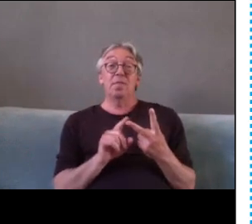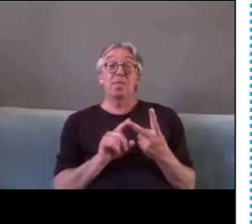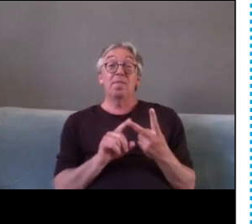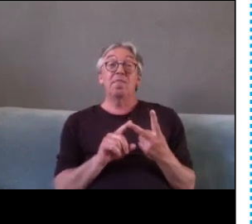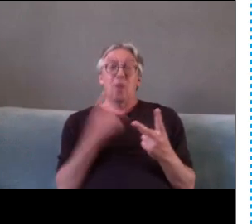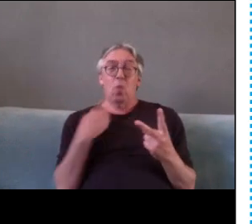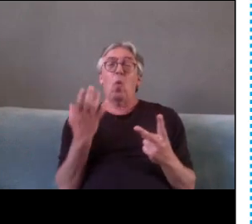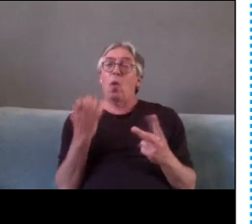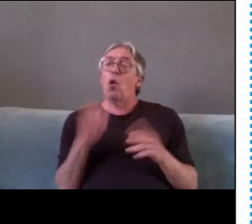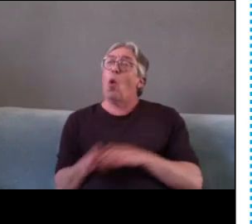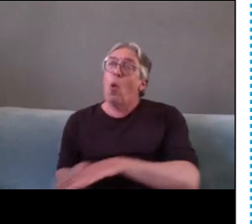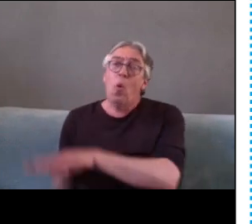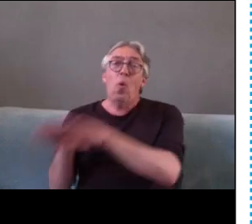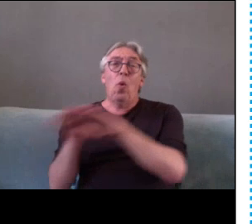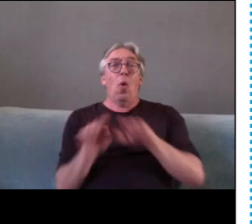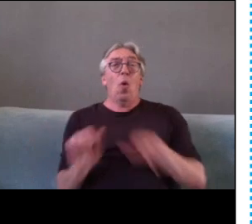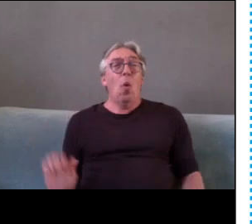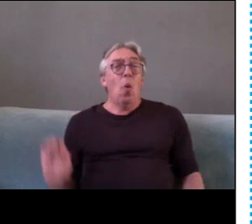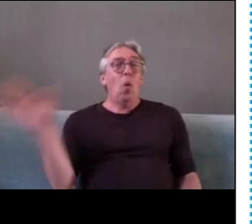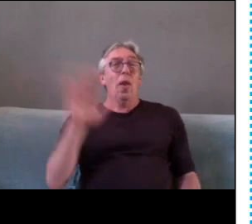Whenever a person travels to another country